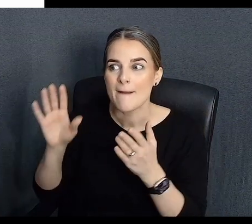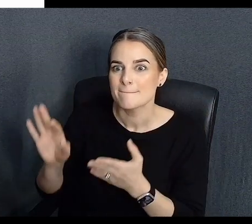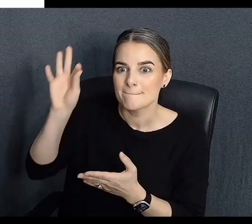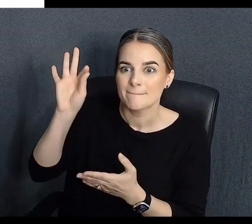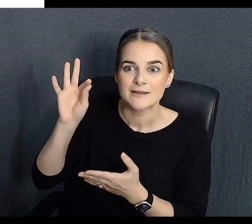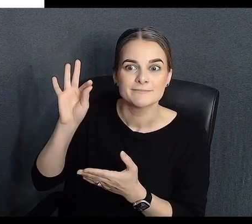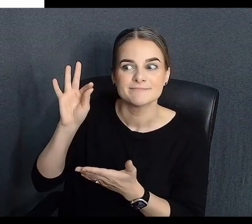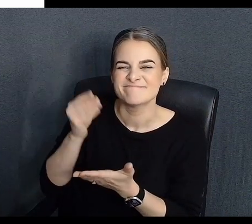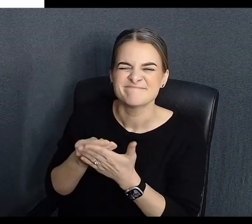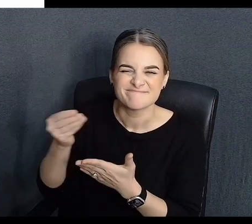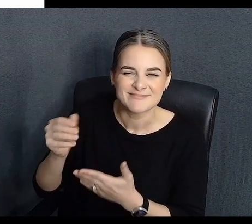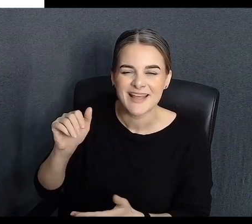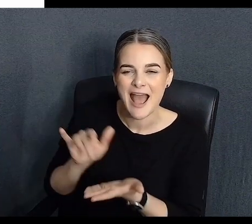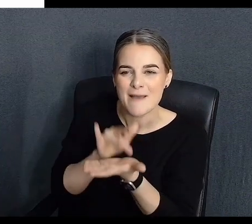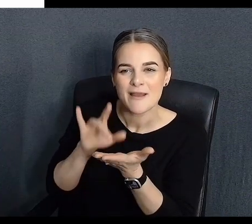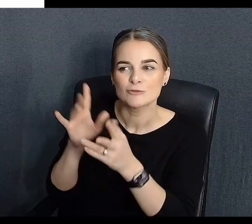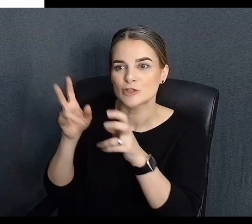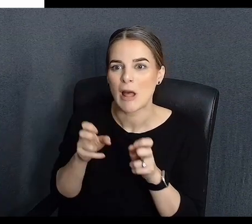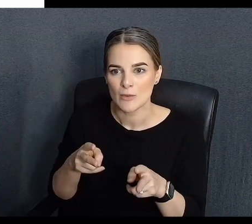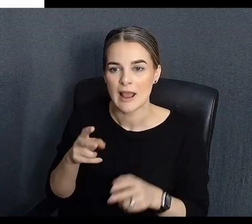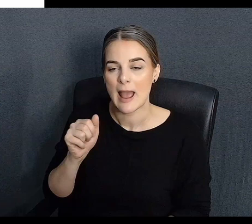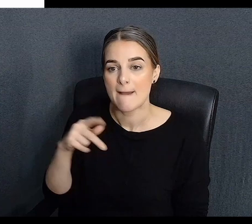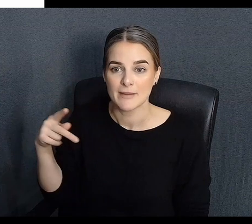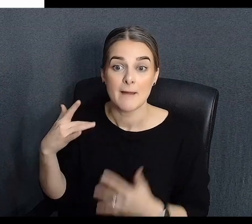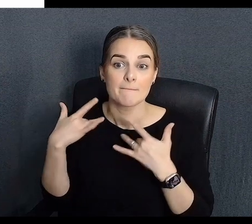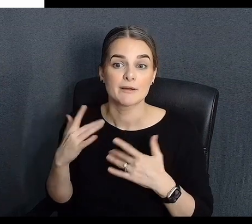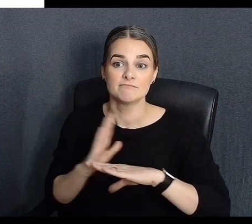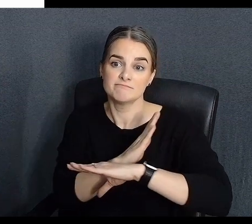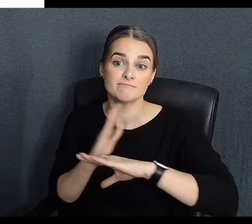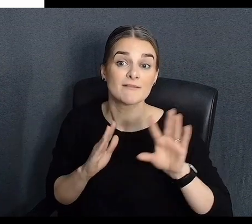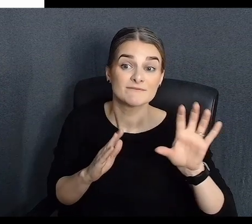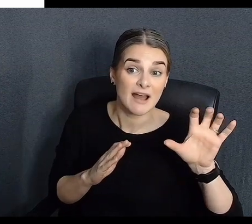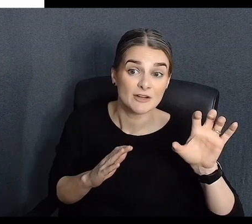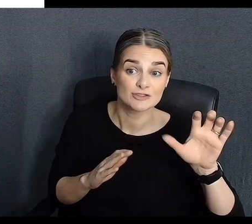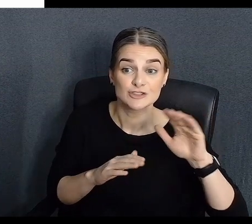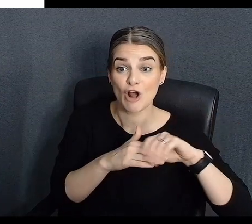between probably 500 to $800, depending on the accessories,